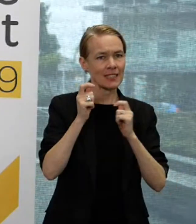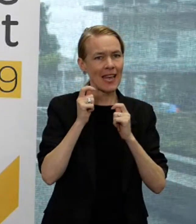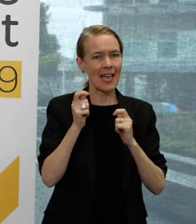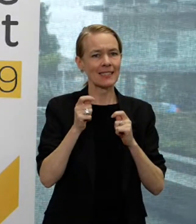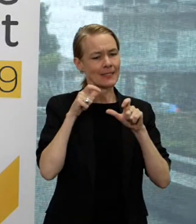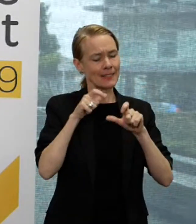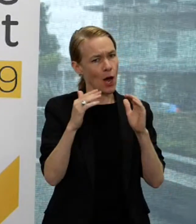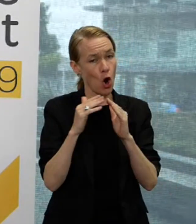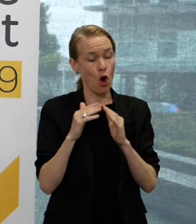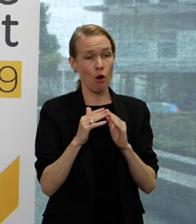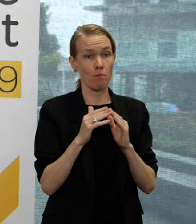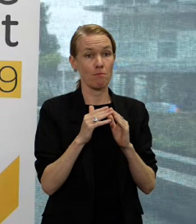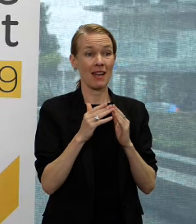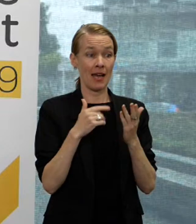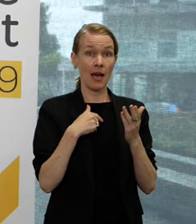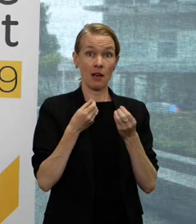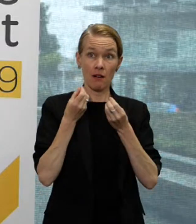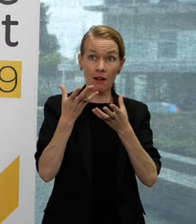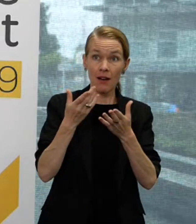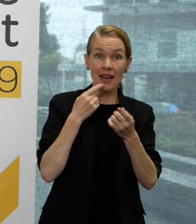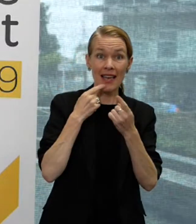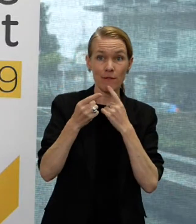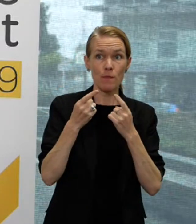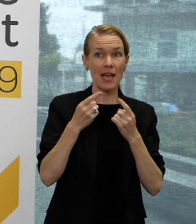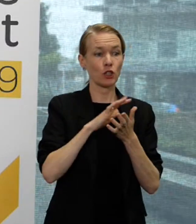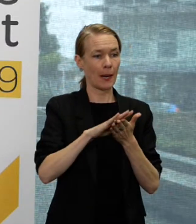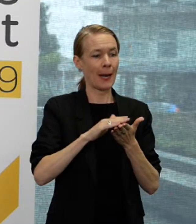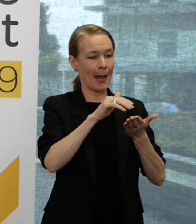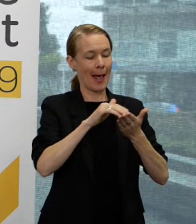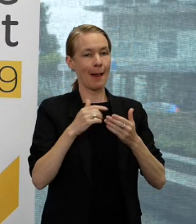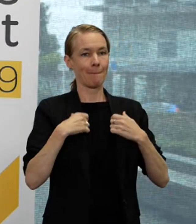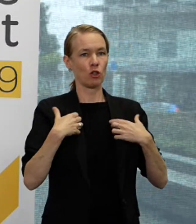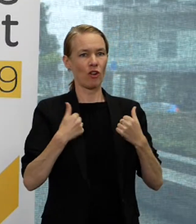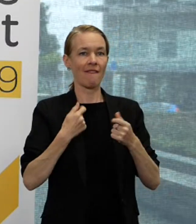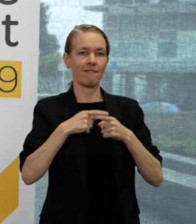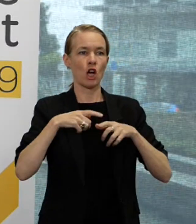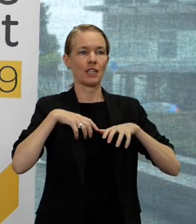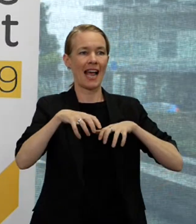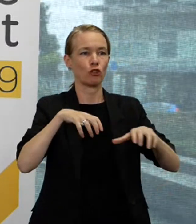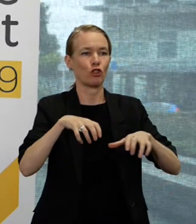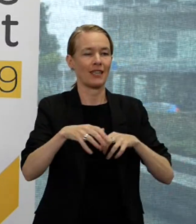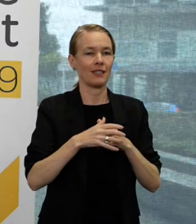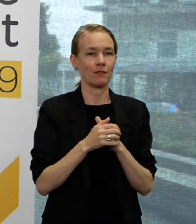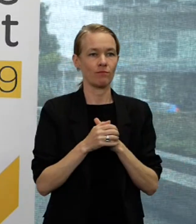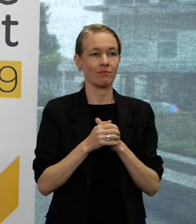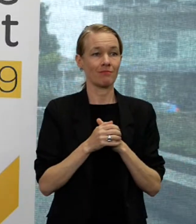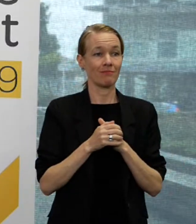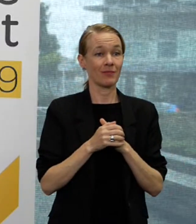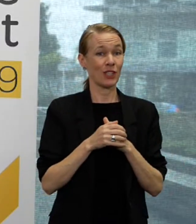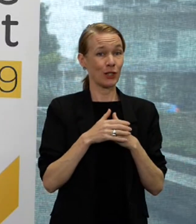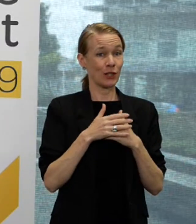and all our other measures. There's been a good description of this given the slices of Swiss cheese, and what you want